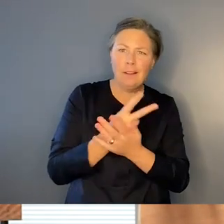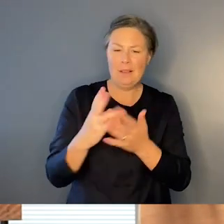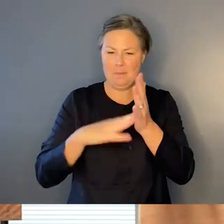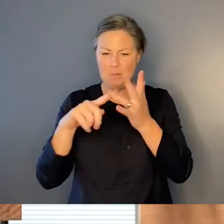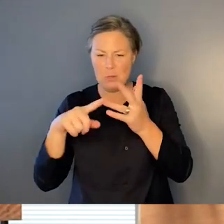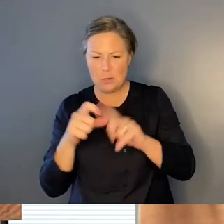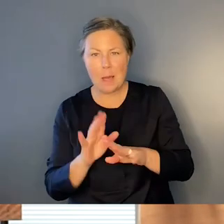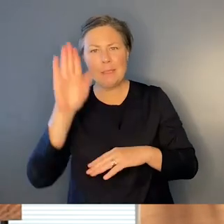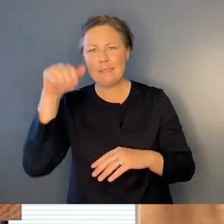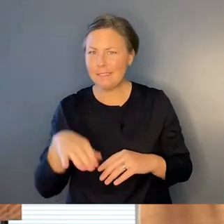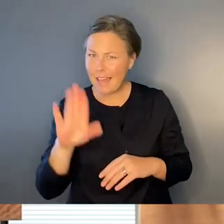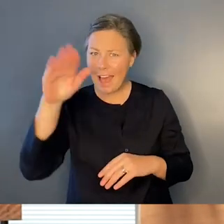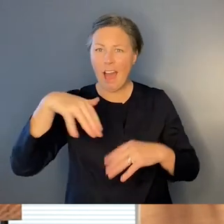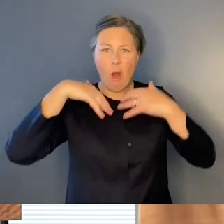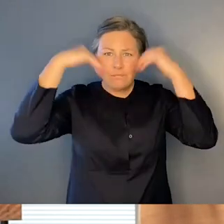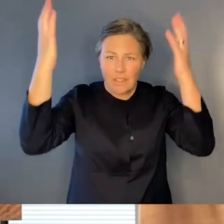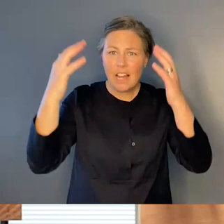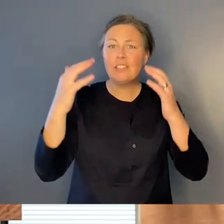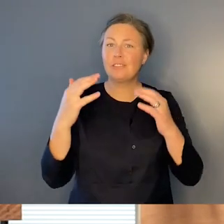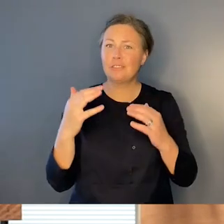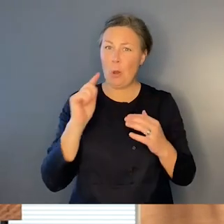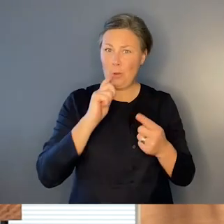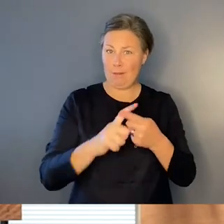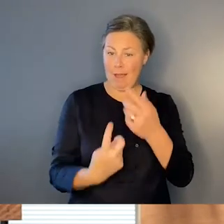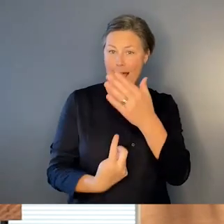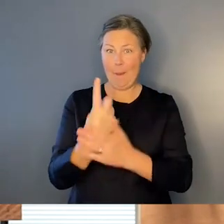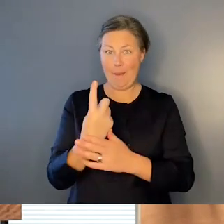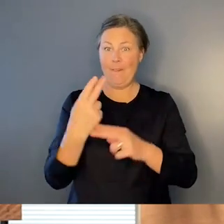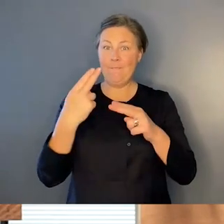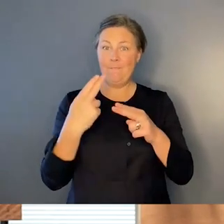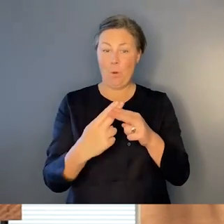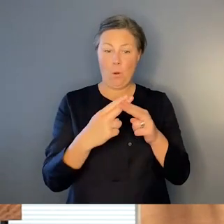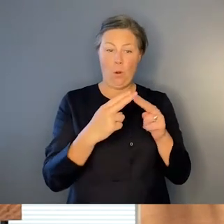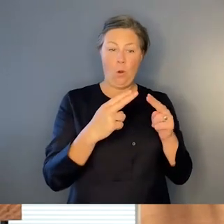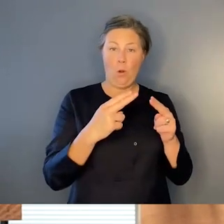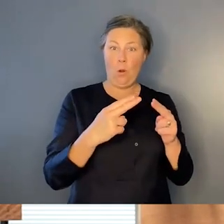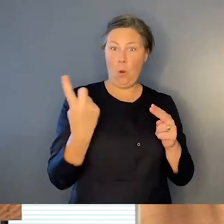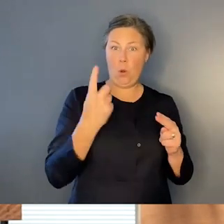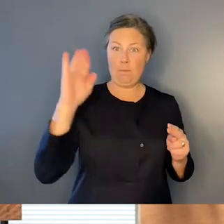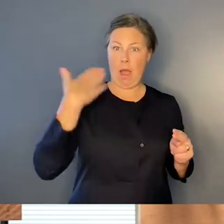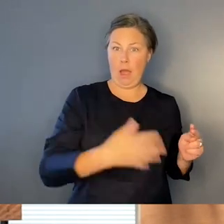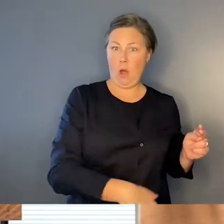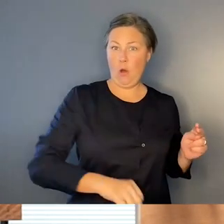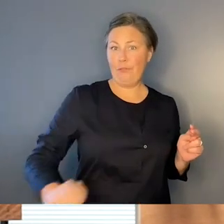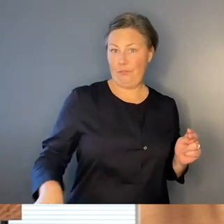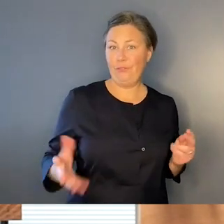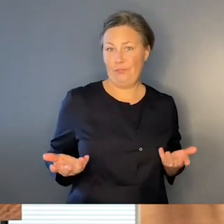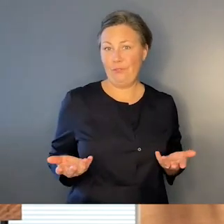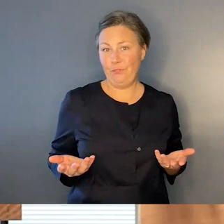and all of those things are still often present for women who are either perimenopausal or going through menopause